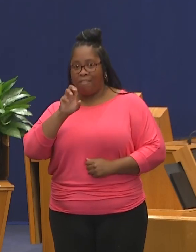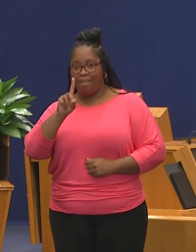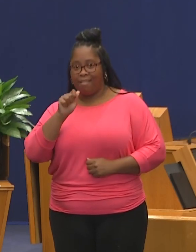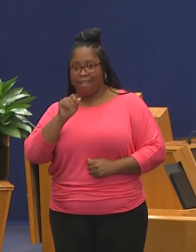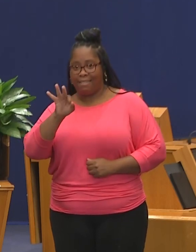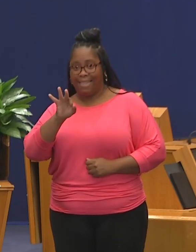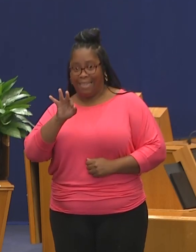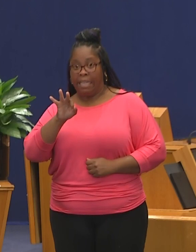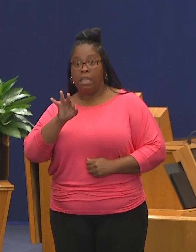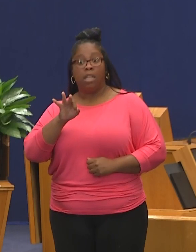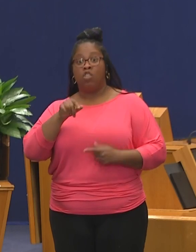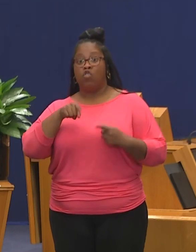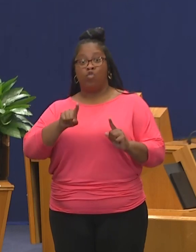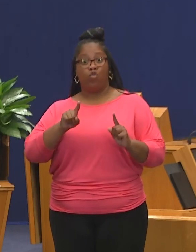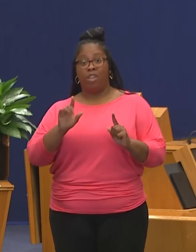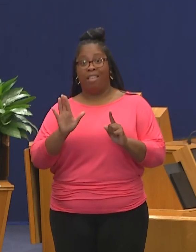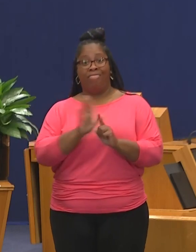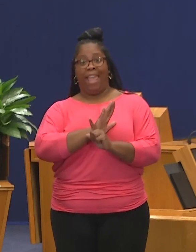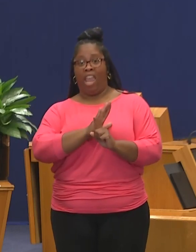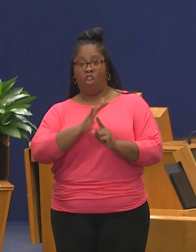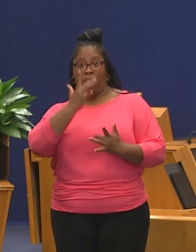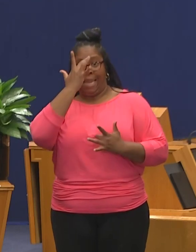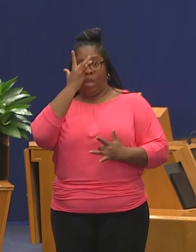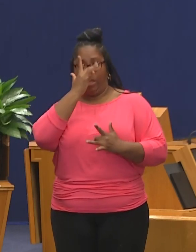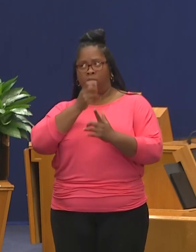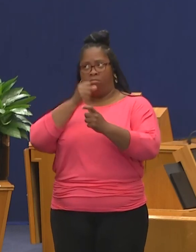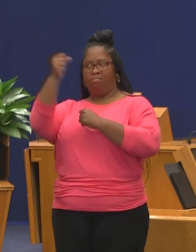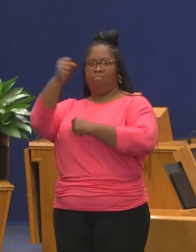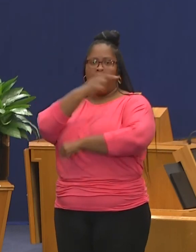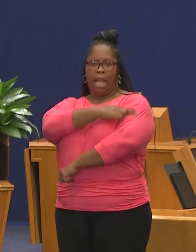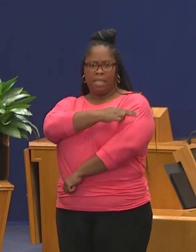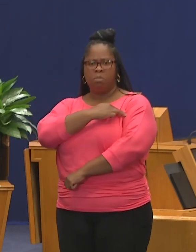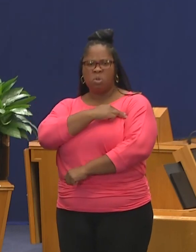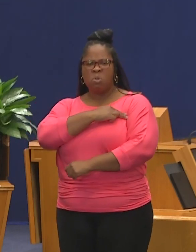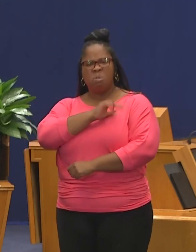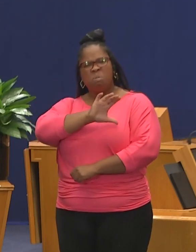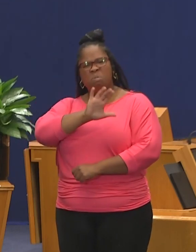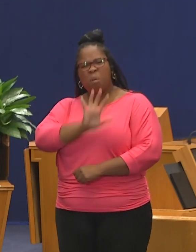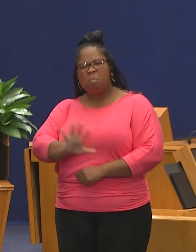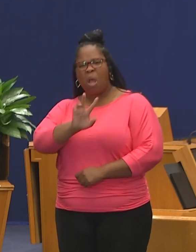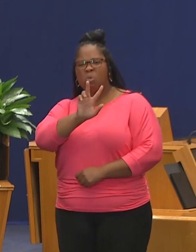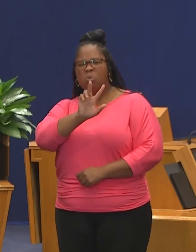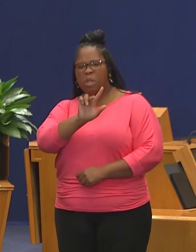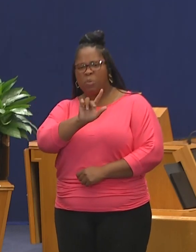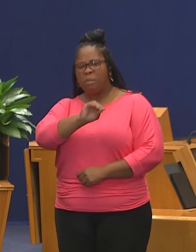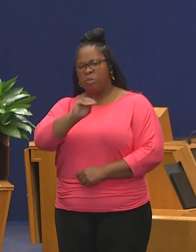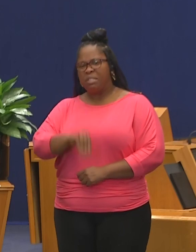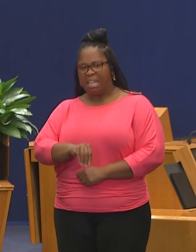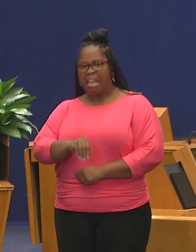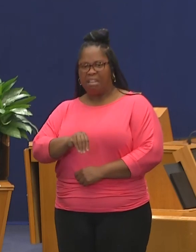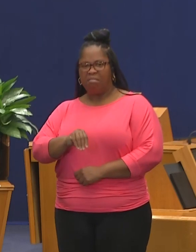COVID-19 POSITIVE WHO AT SOME POINT DURING THEIR ILLNESS WERE HOSPITALIZED.